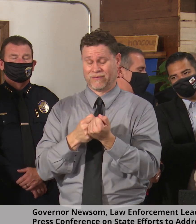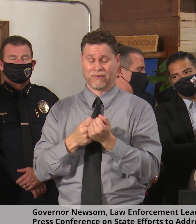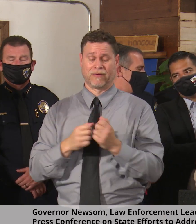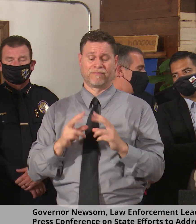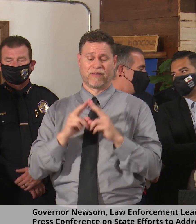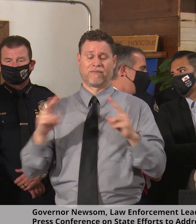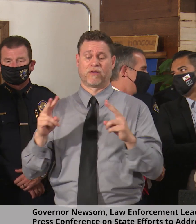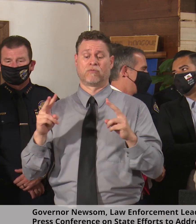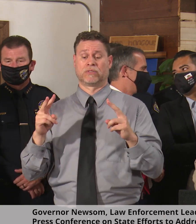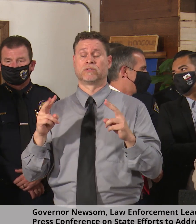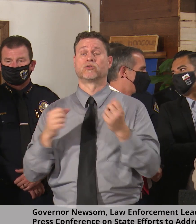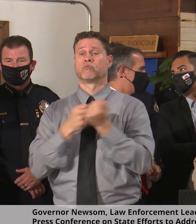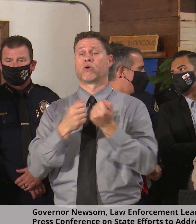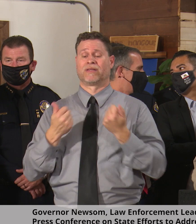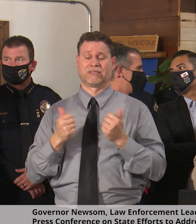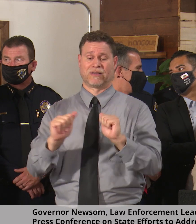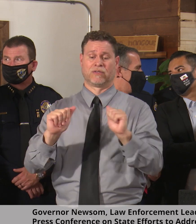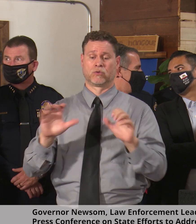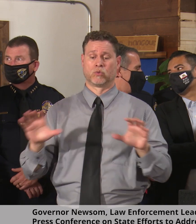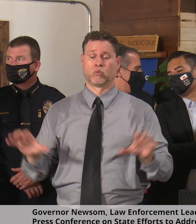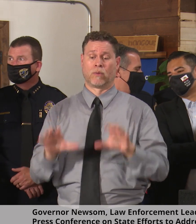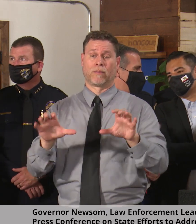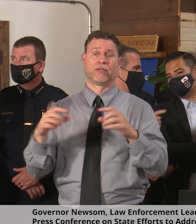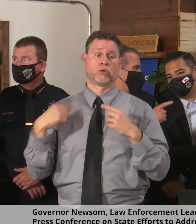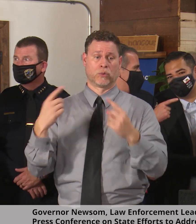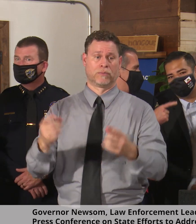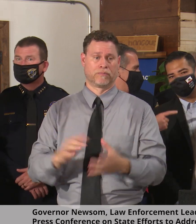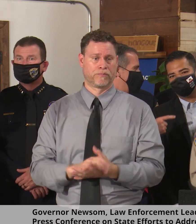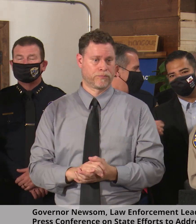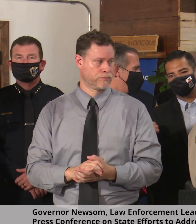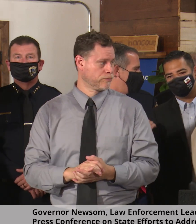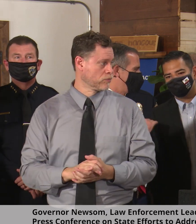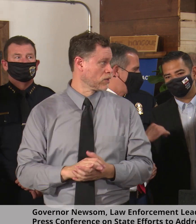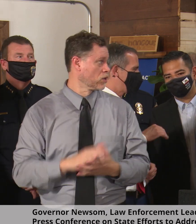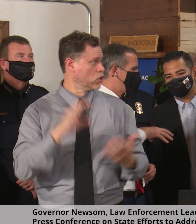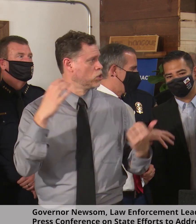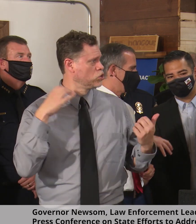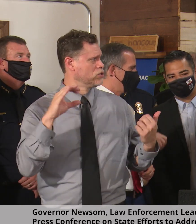in these efforts and what we're doing. So yeah. So that's and chief Scott, I hate to put you on